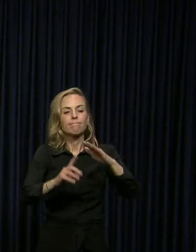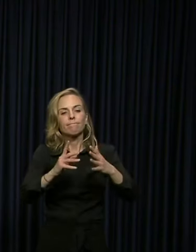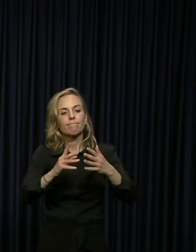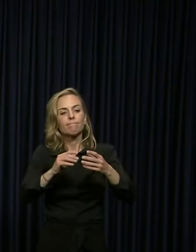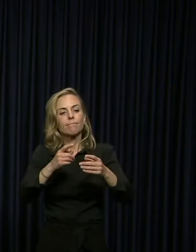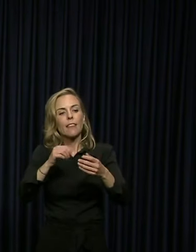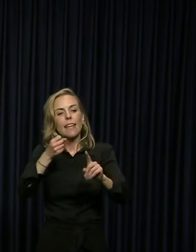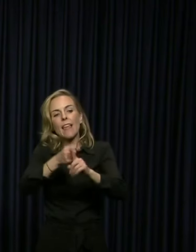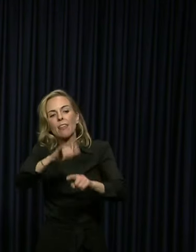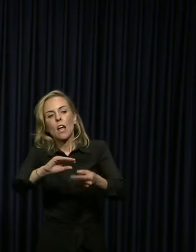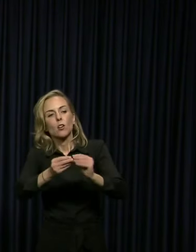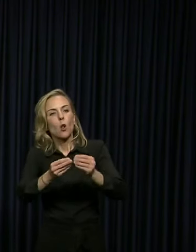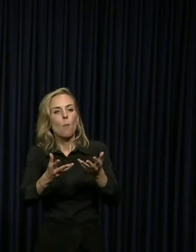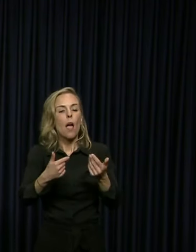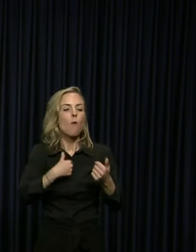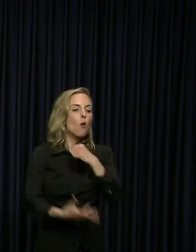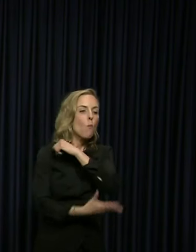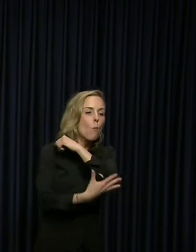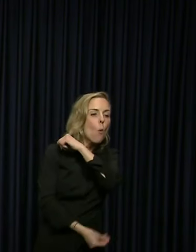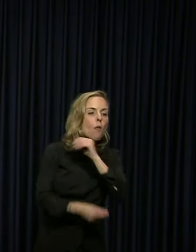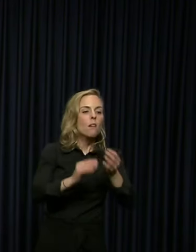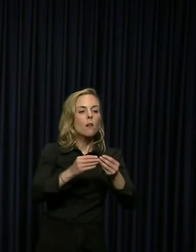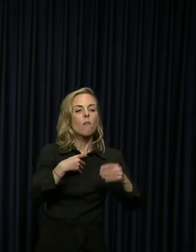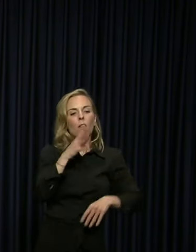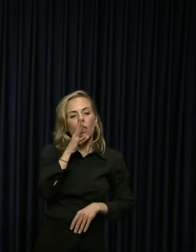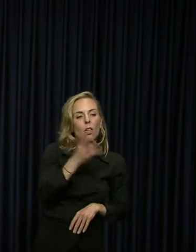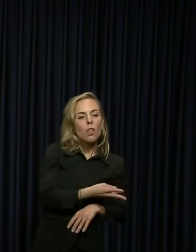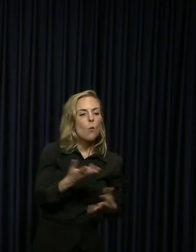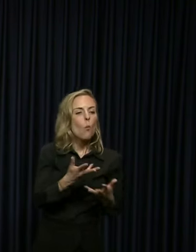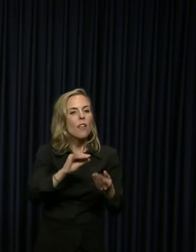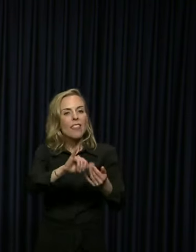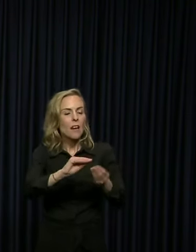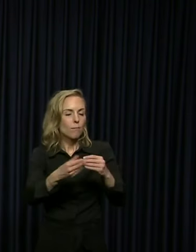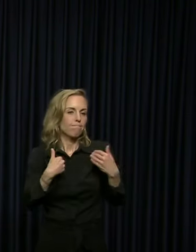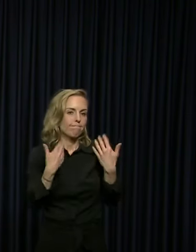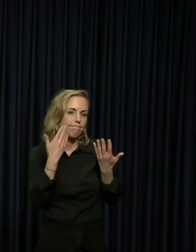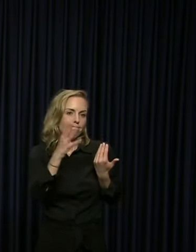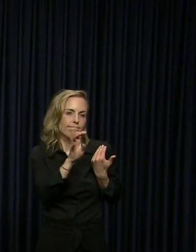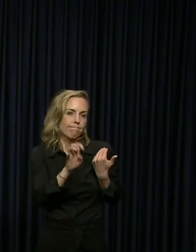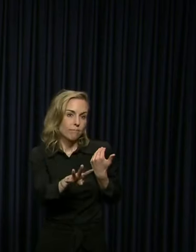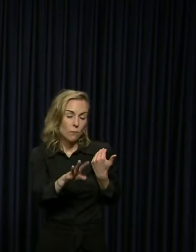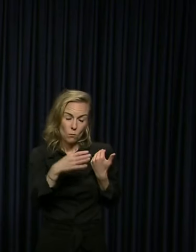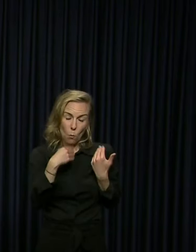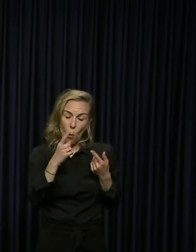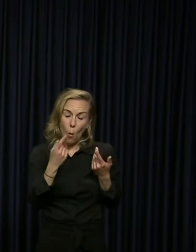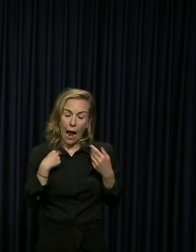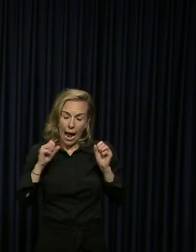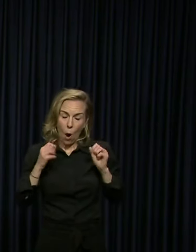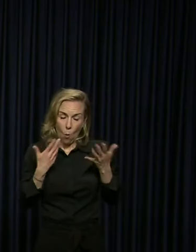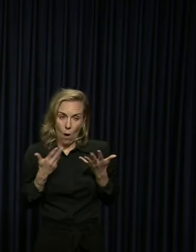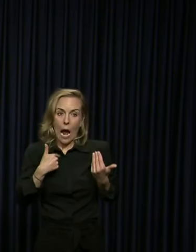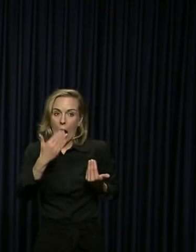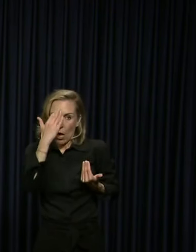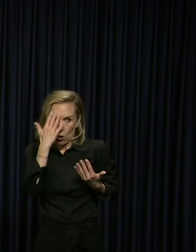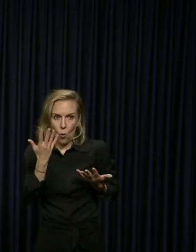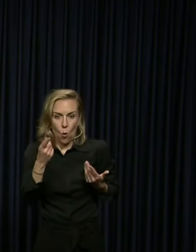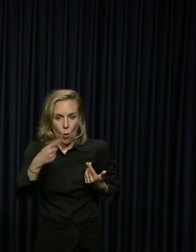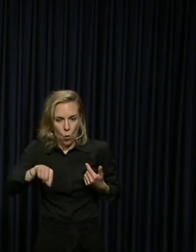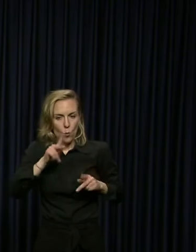THAT THIS IS VERY REAL FOR ALL OF US. ALL RIGHT. LET'S DO ABOUT TEN MINUTES OF